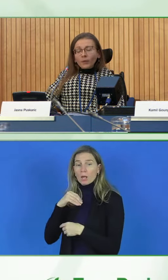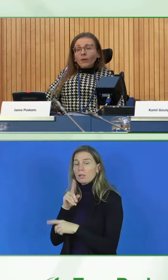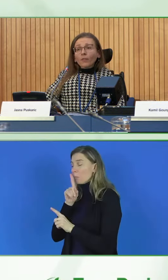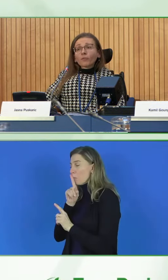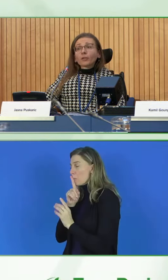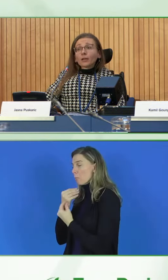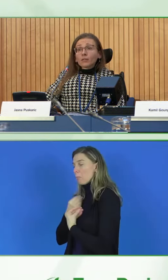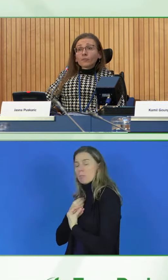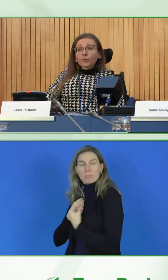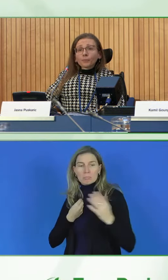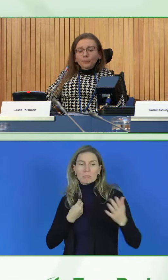The philosophy.